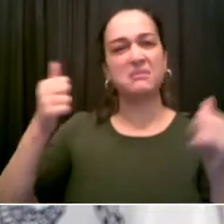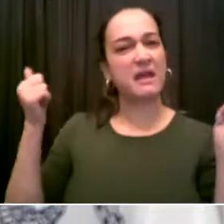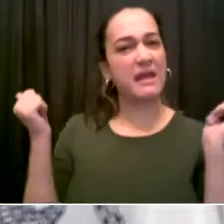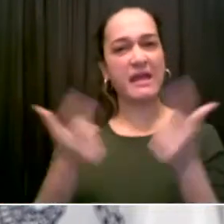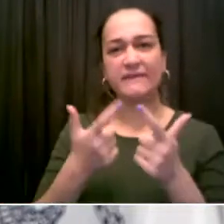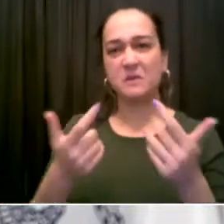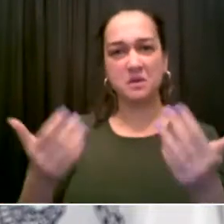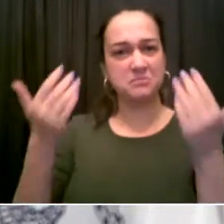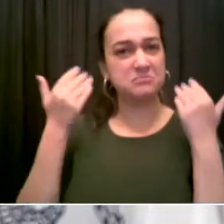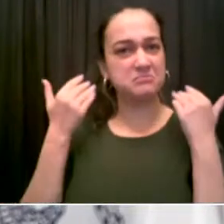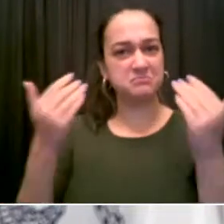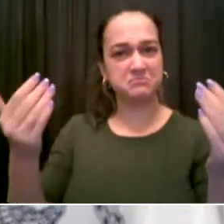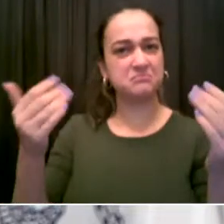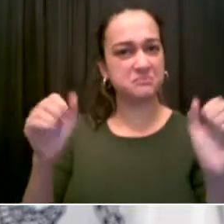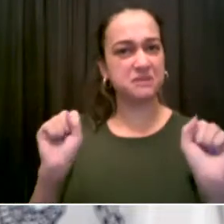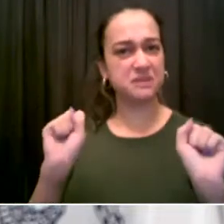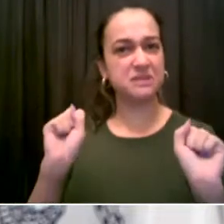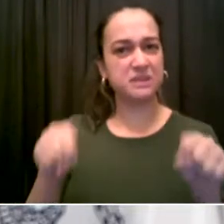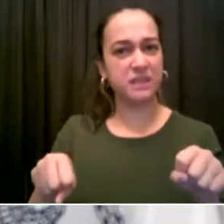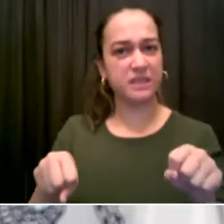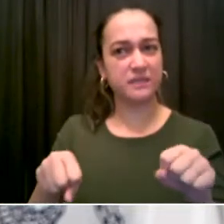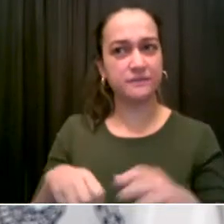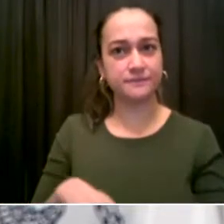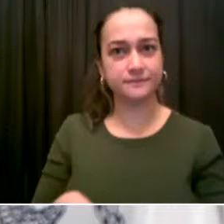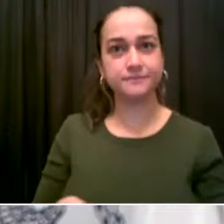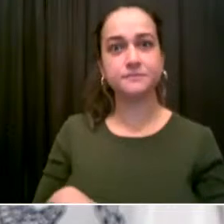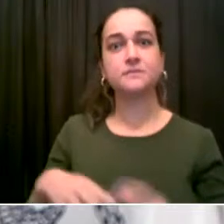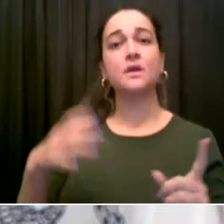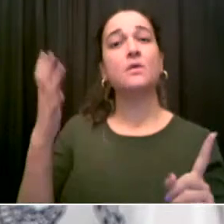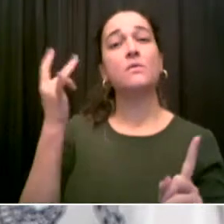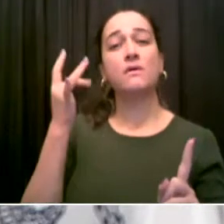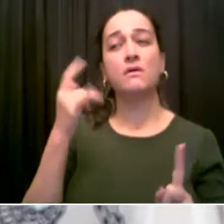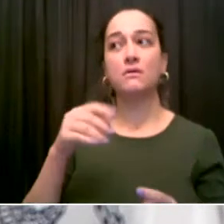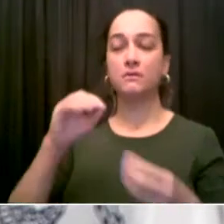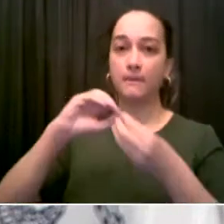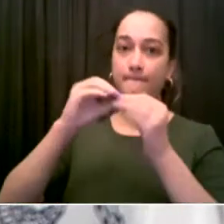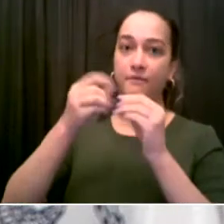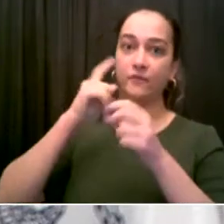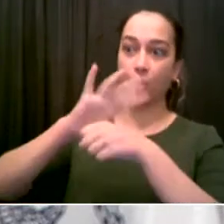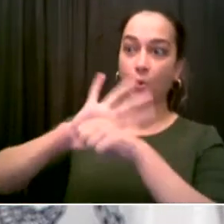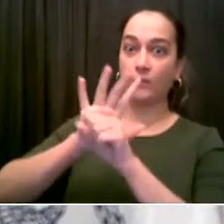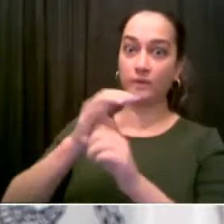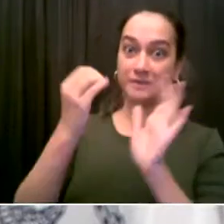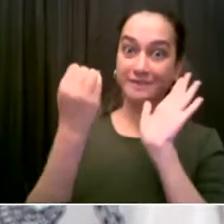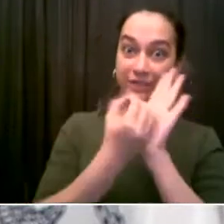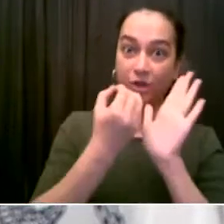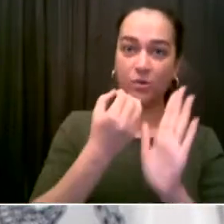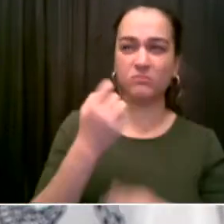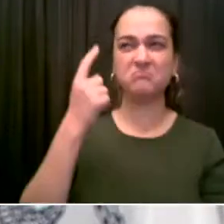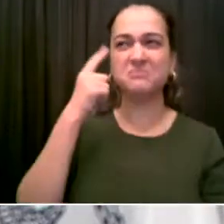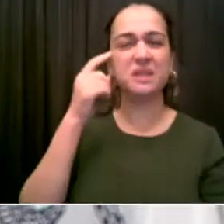IT.